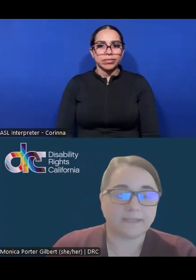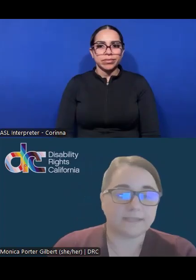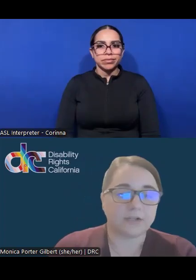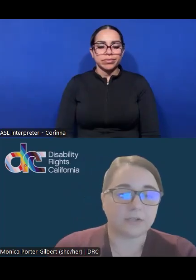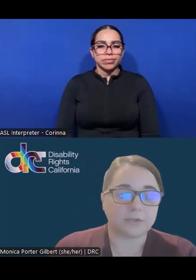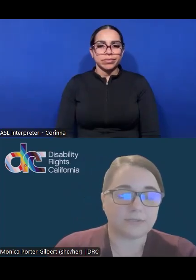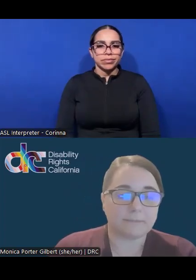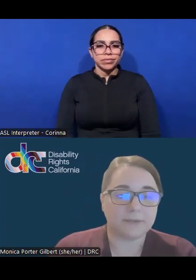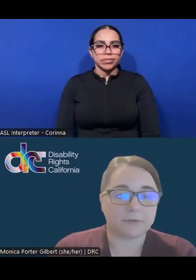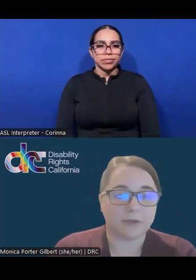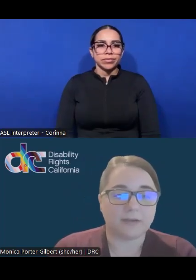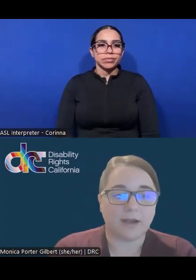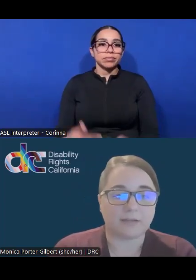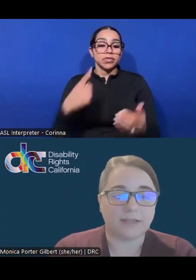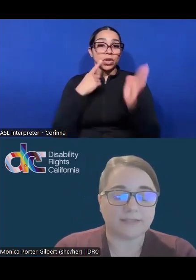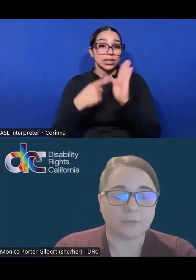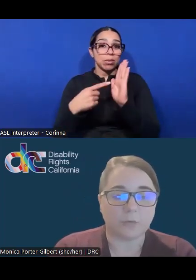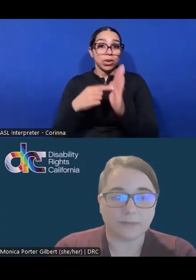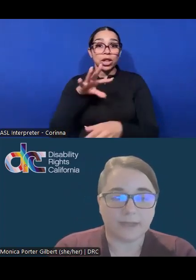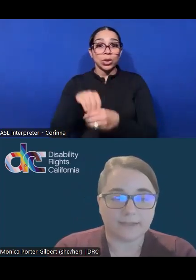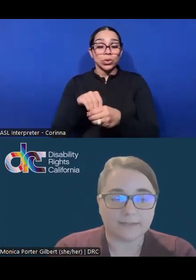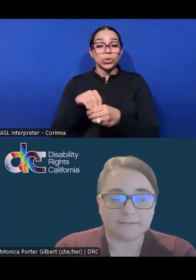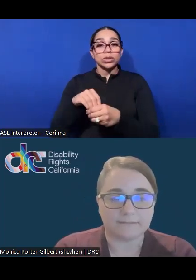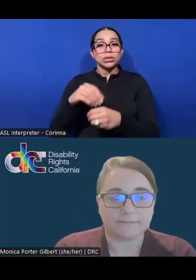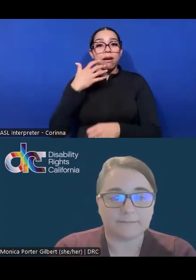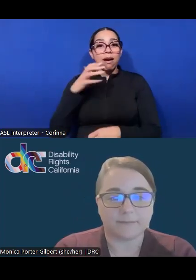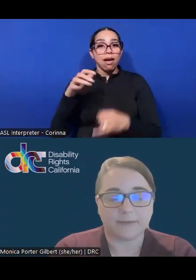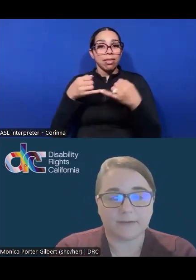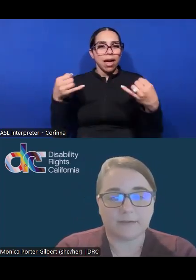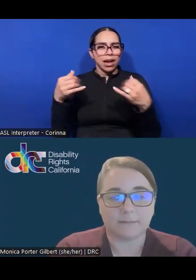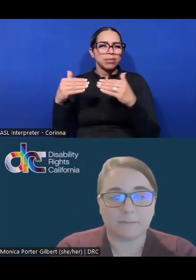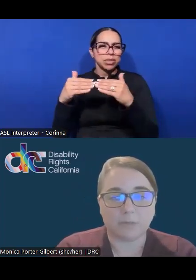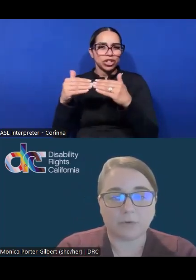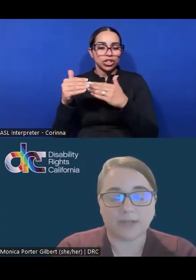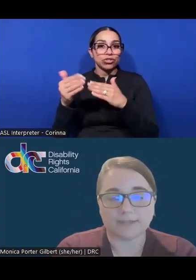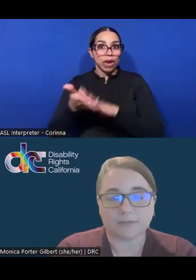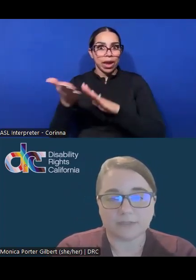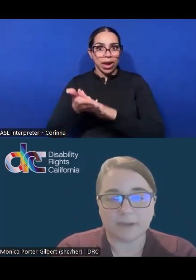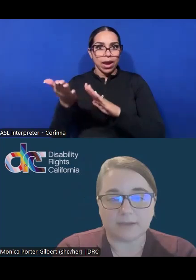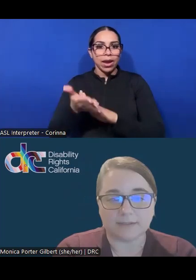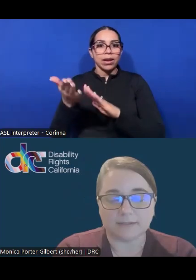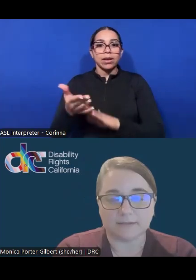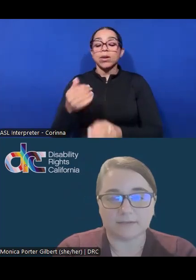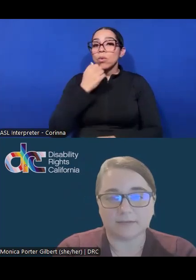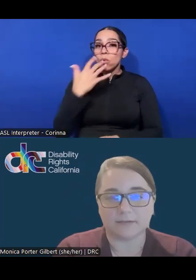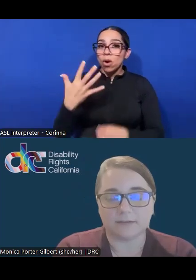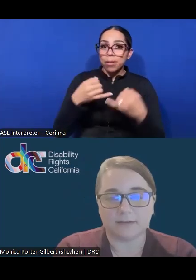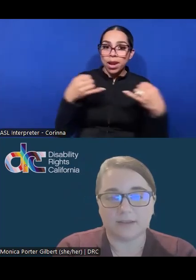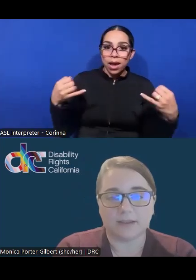This includes peer run hotlines and warm lines, mobile crisis response